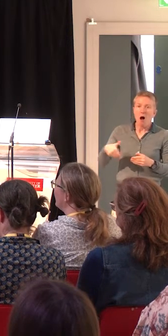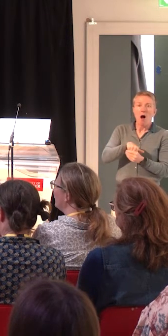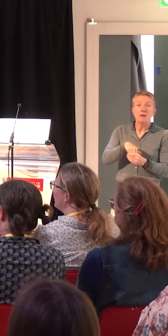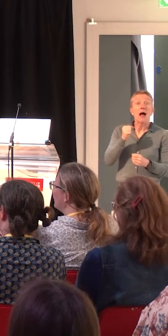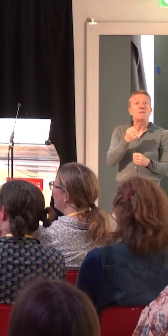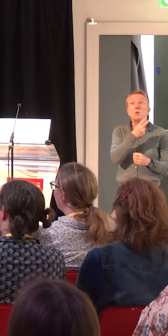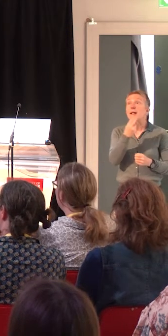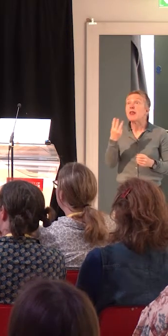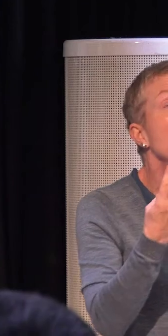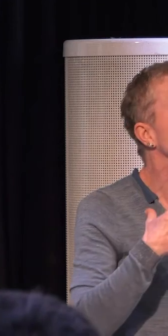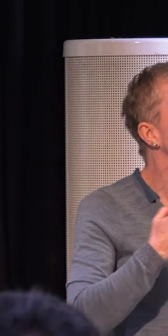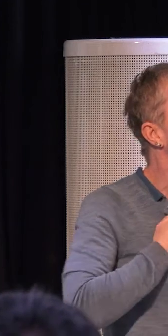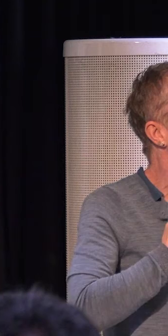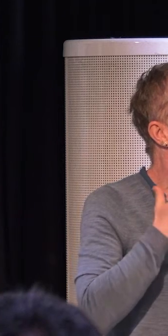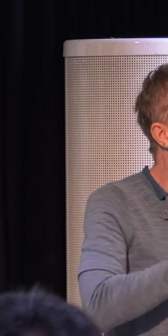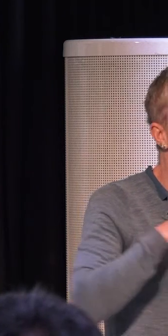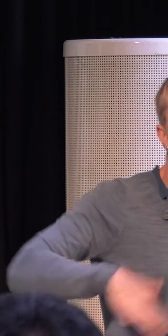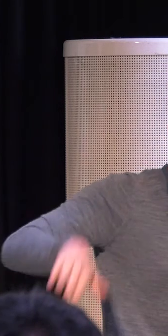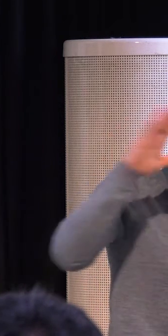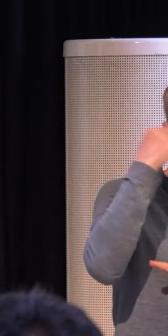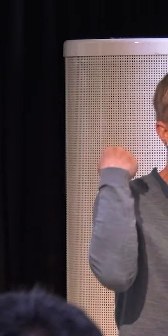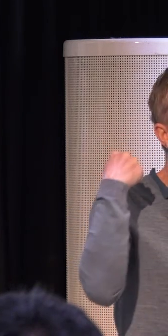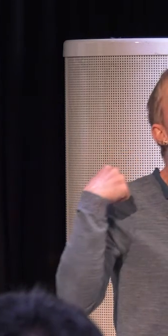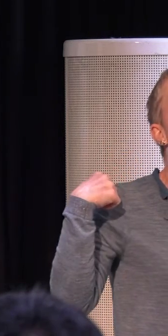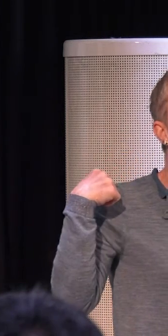We successfully renewed this Champion Centre status in 2024.